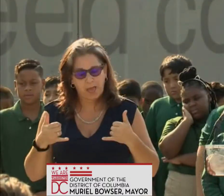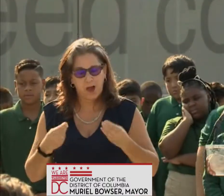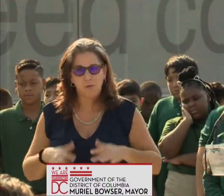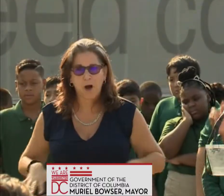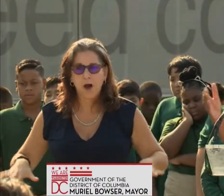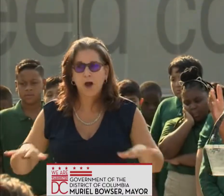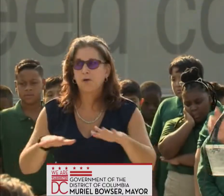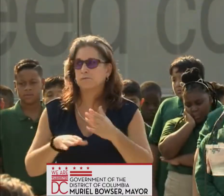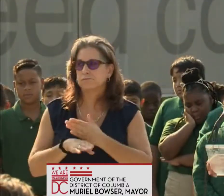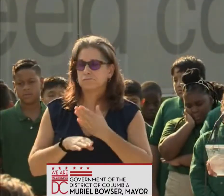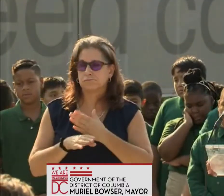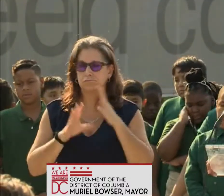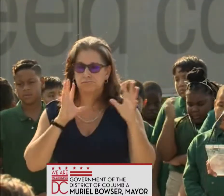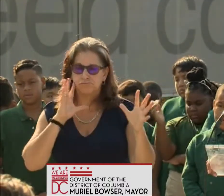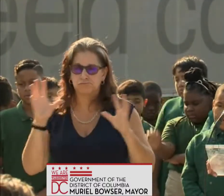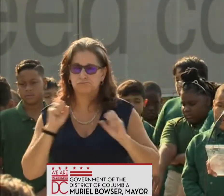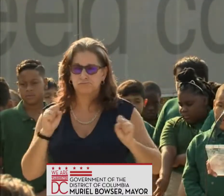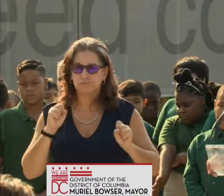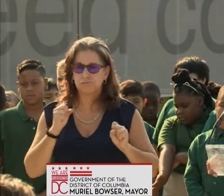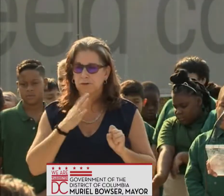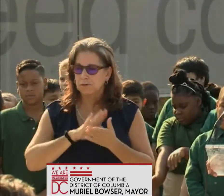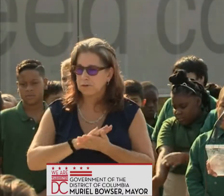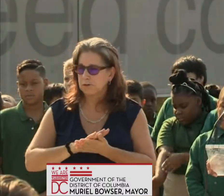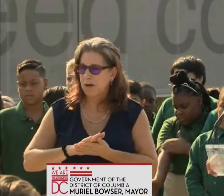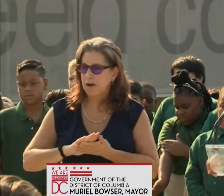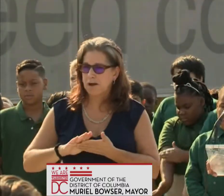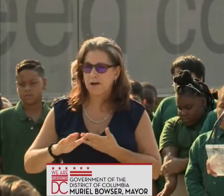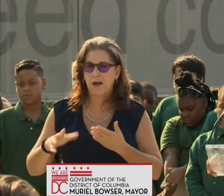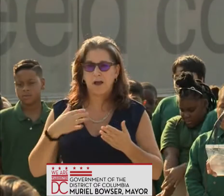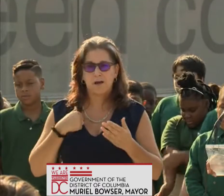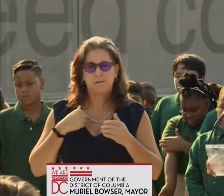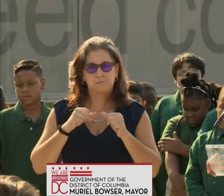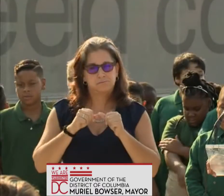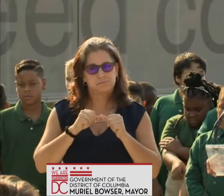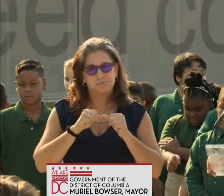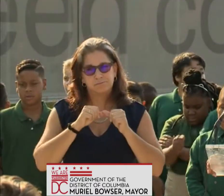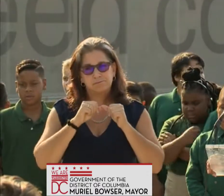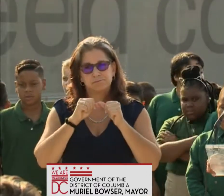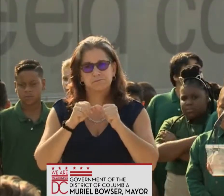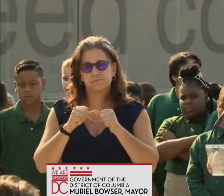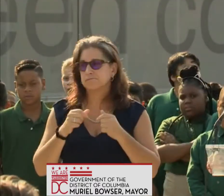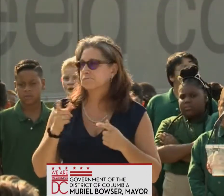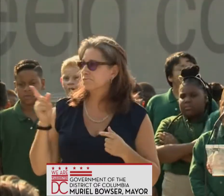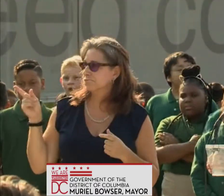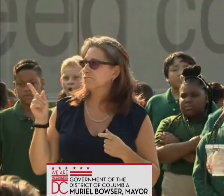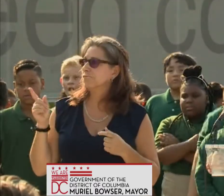continue our status as a sustainable Capitol it is green it has green roofing